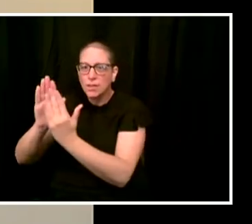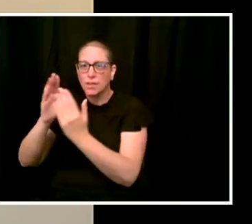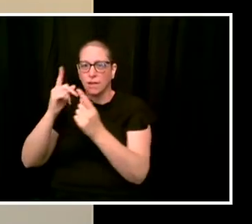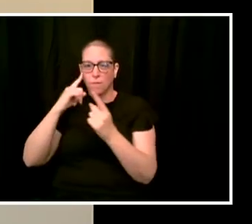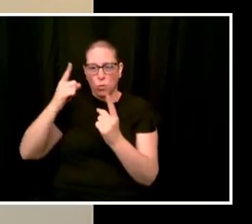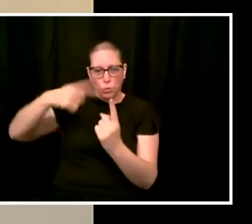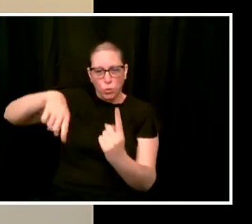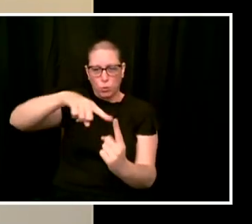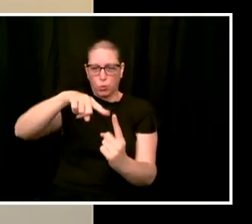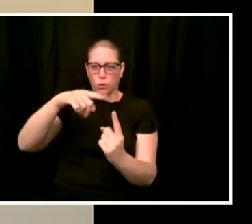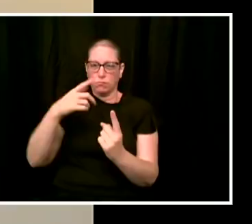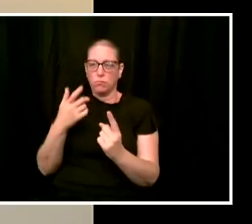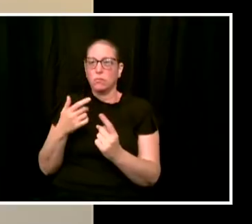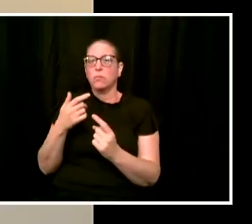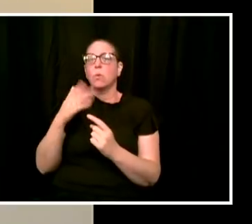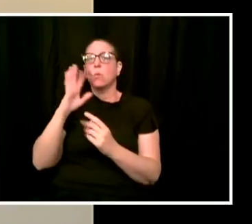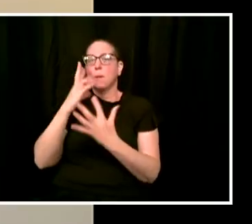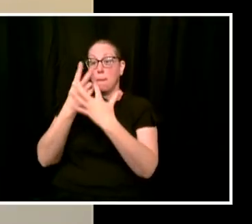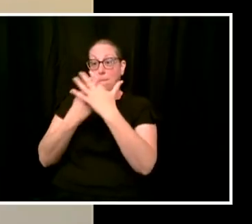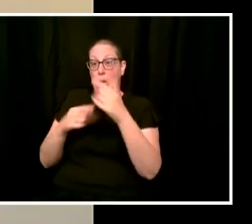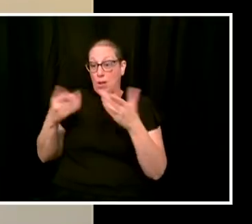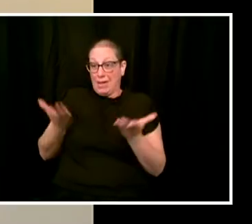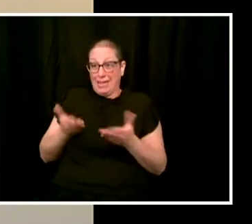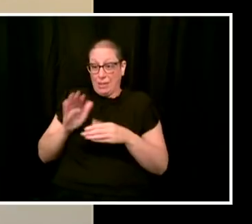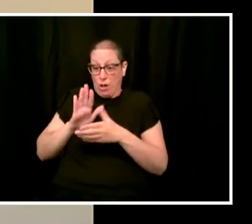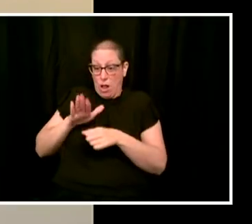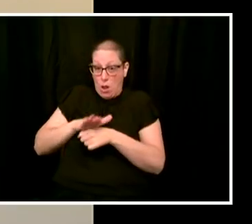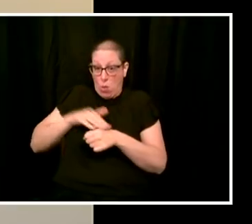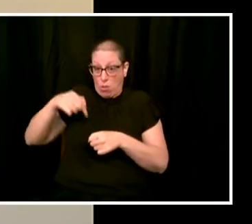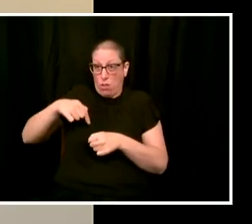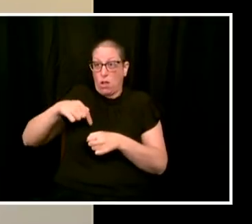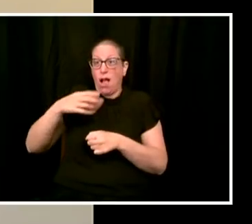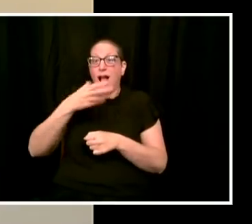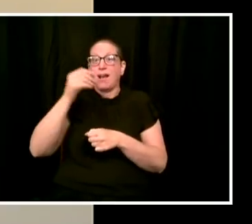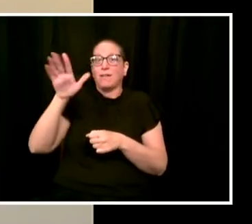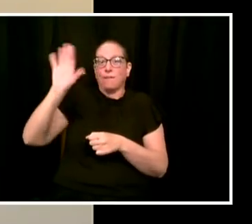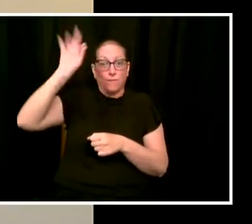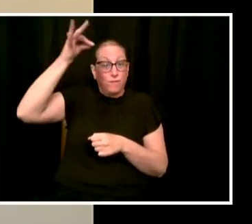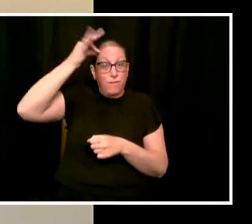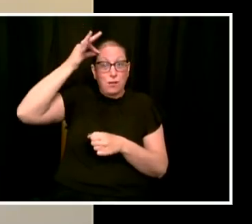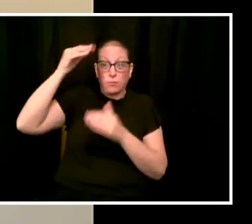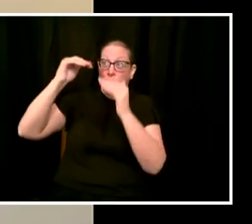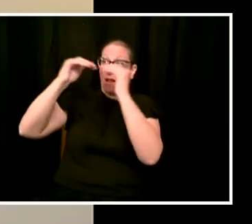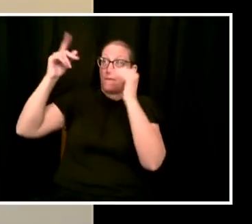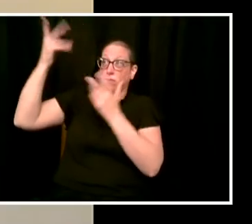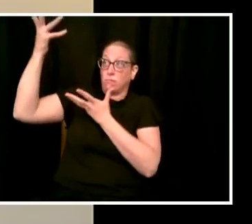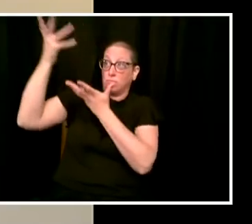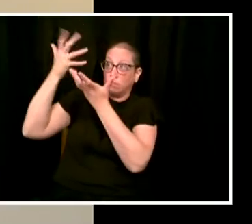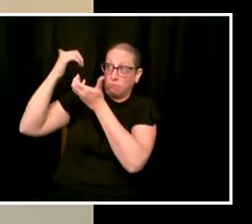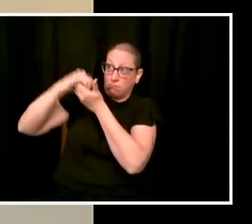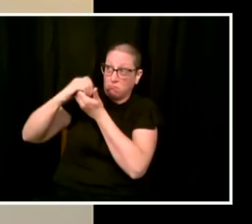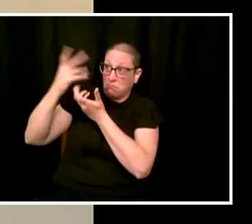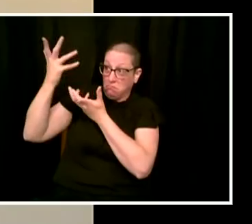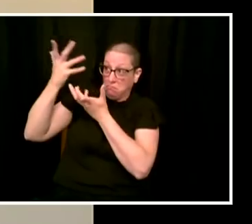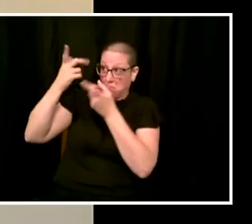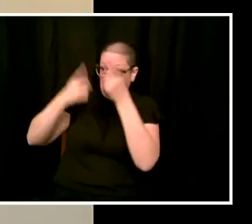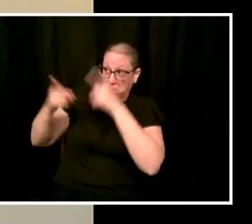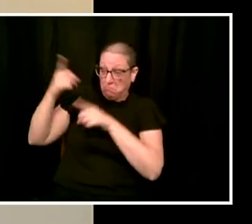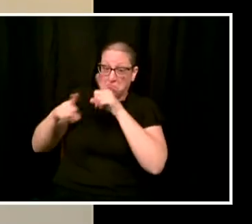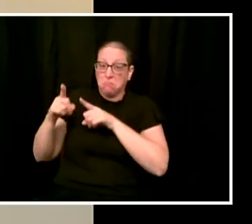AND THEN FIGURE OUT WAYS TO ADVOCATE FOR THEM. AT THE CENTRAL LEVEL, AND THE